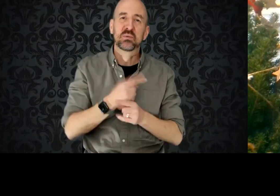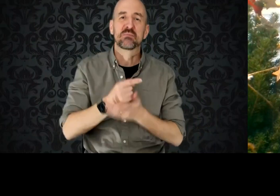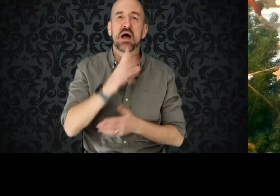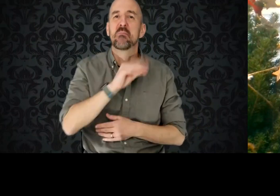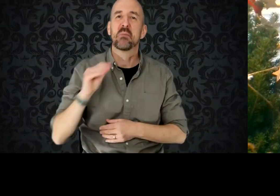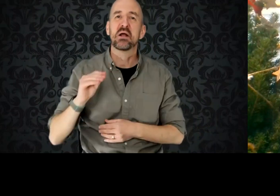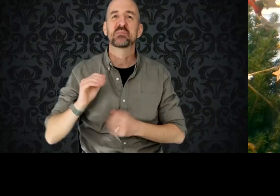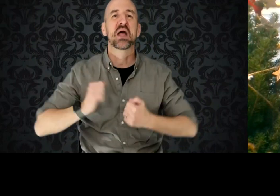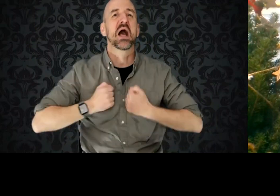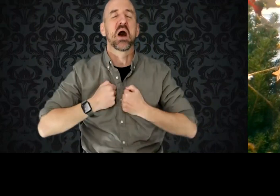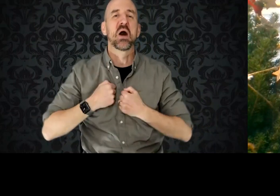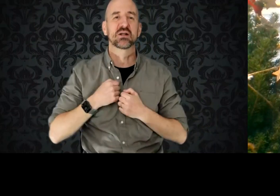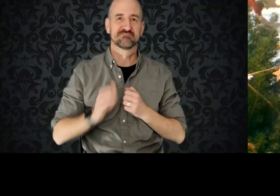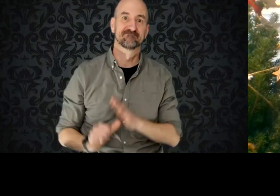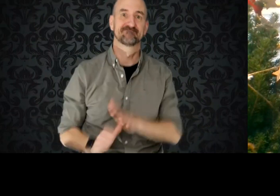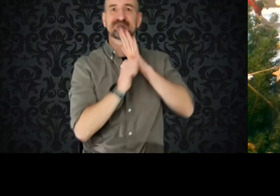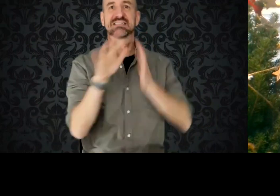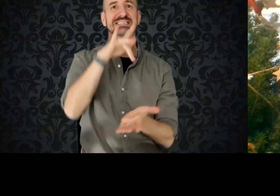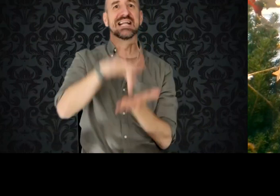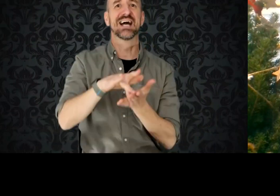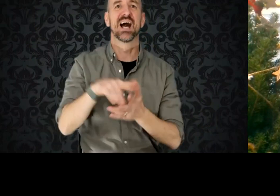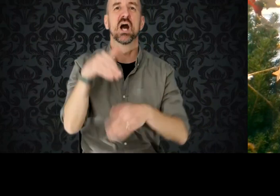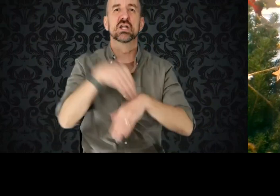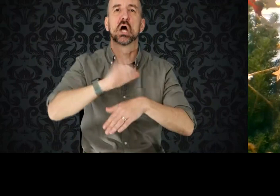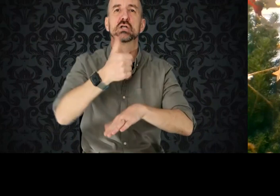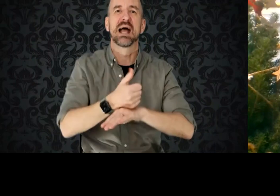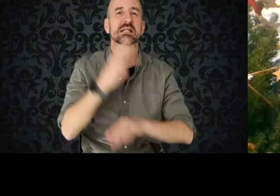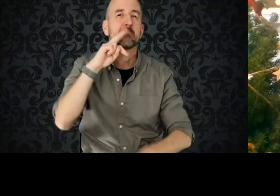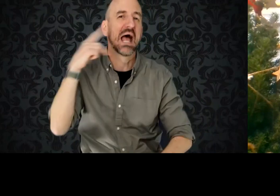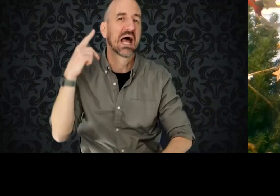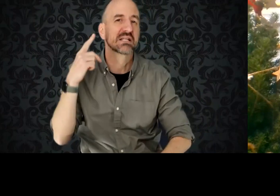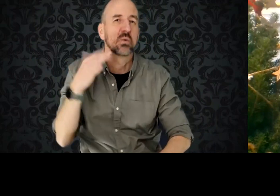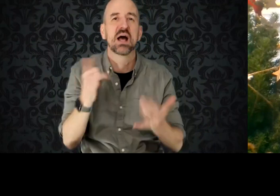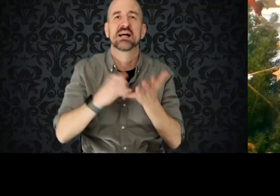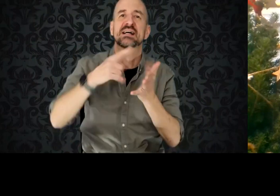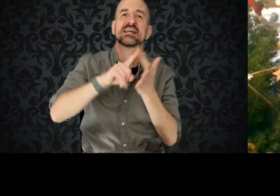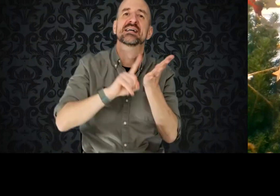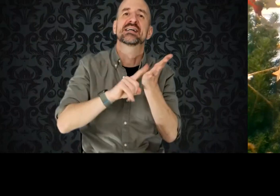and through holidays, arts, sports, and probably most applicable well-being sessions and programs. I will talk about